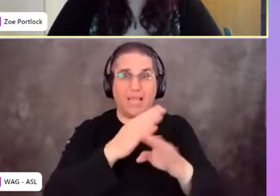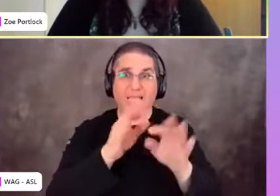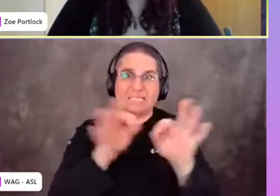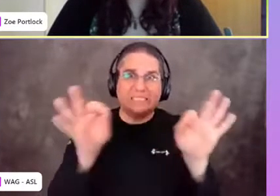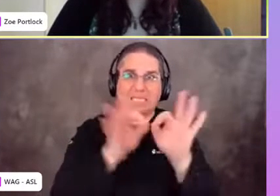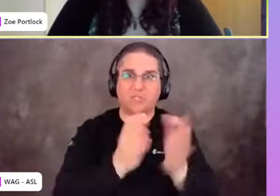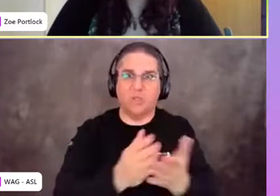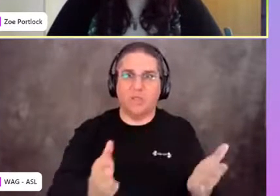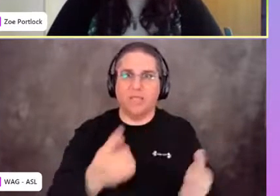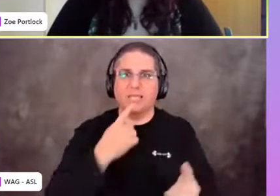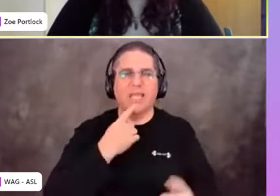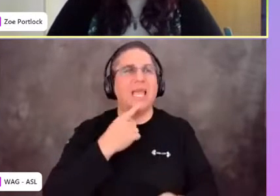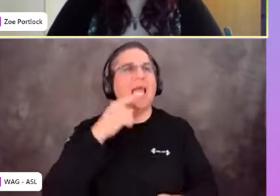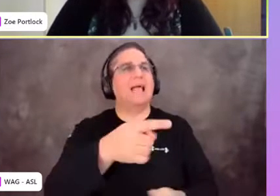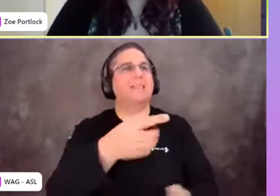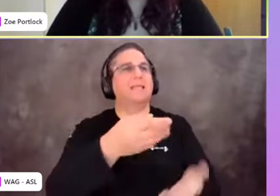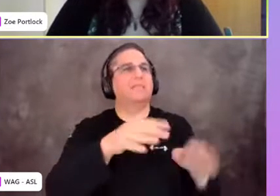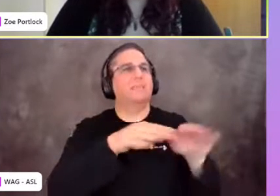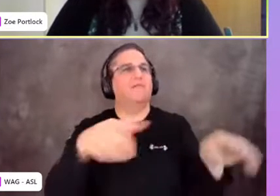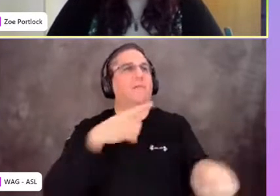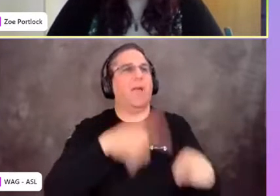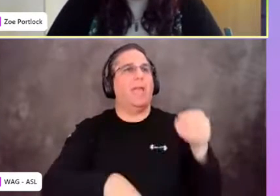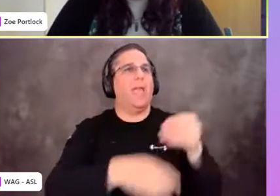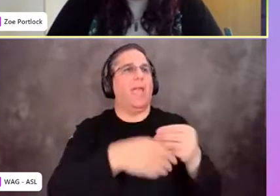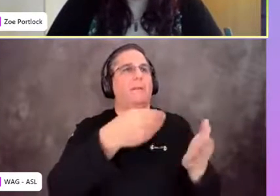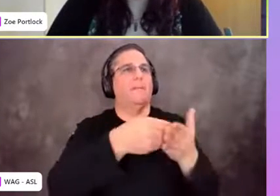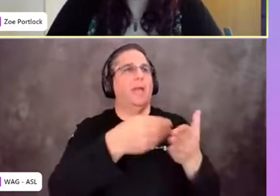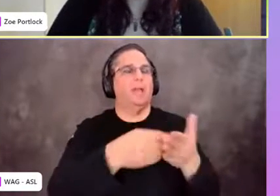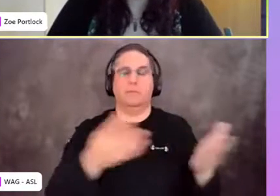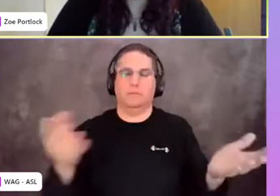gather real client studies and blocker. Those can be essential actions like adding